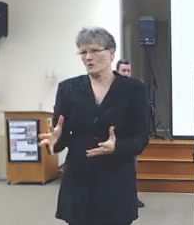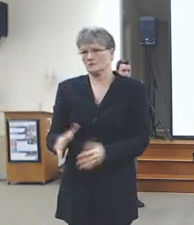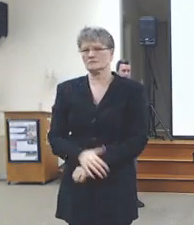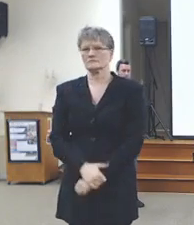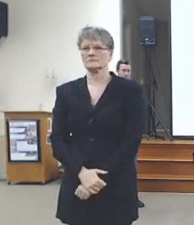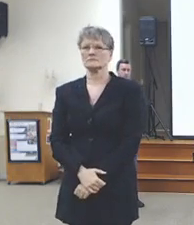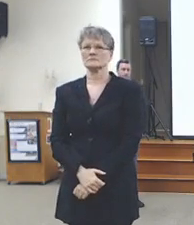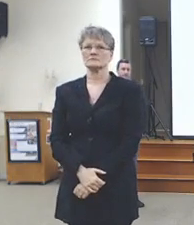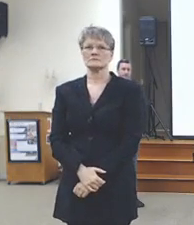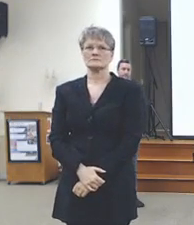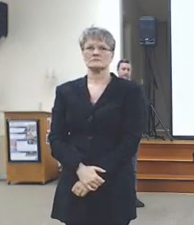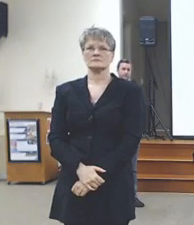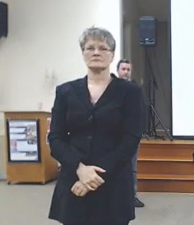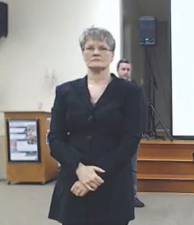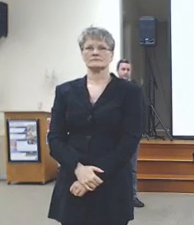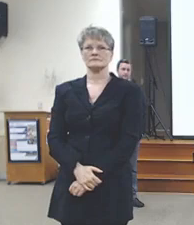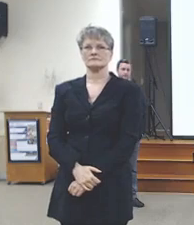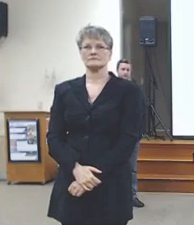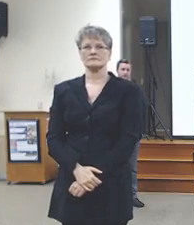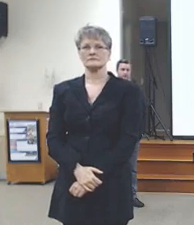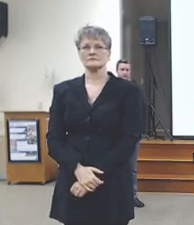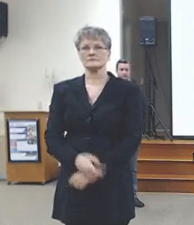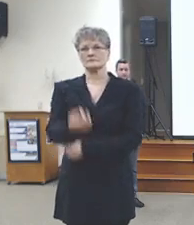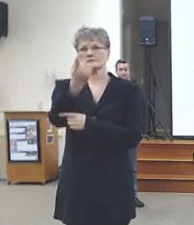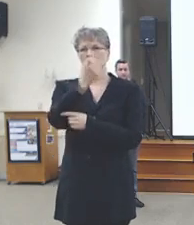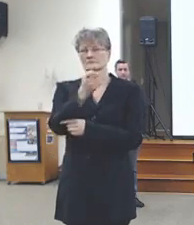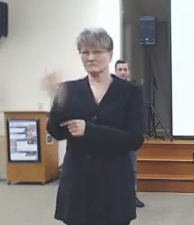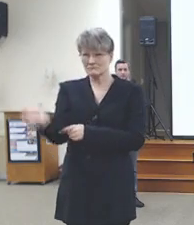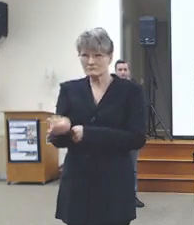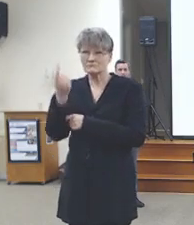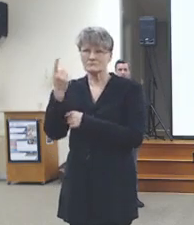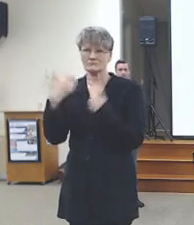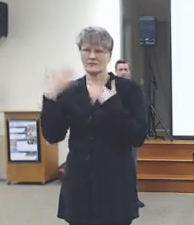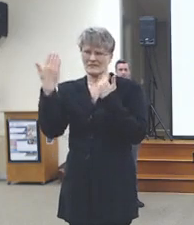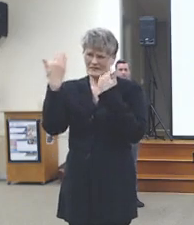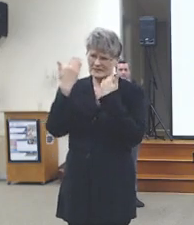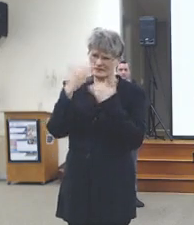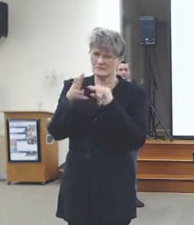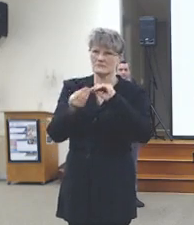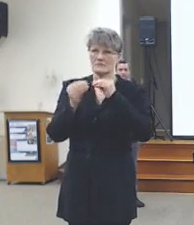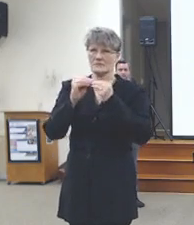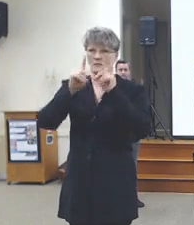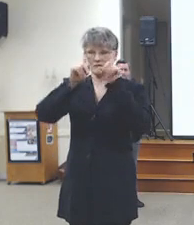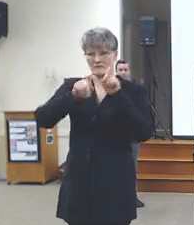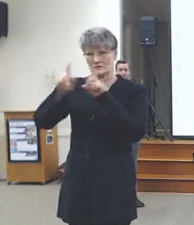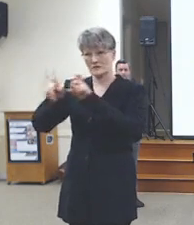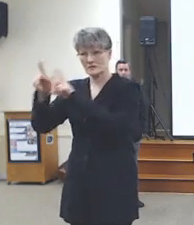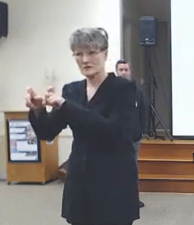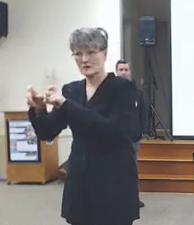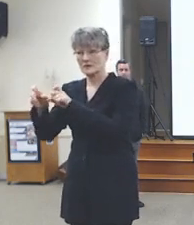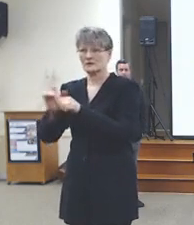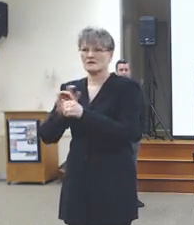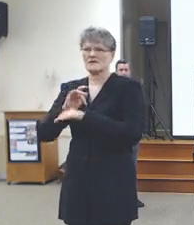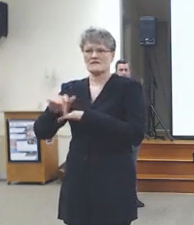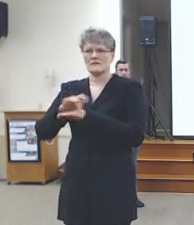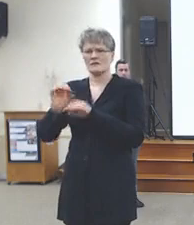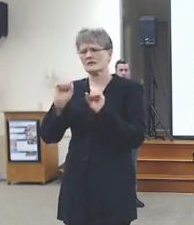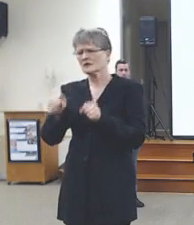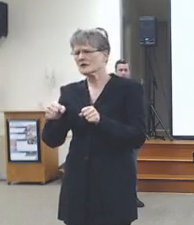Understanding that there are limited tests available can you explain and maybe clarify the algorithm and the prioritization of who